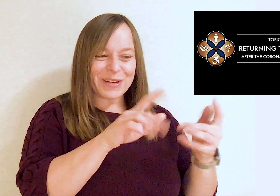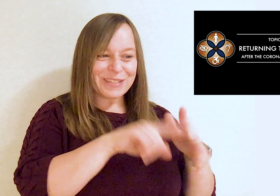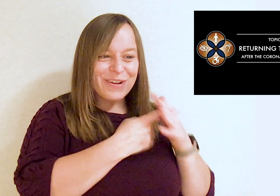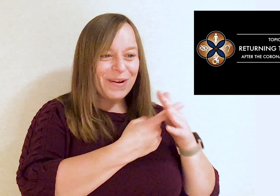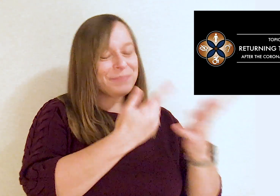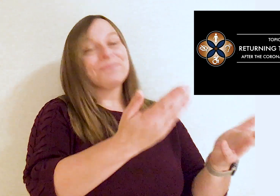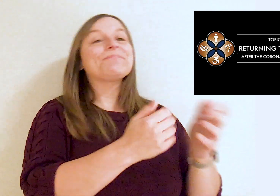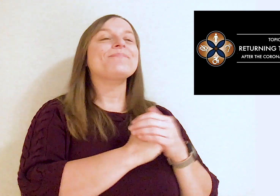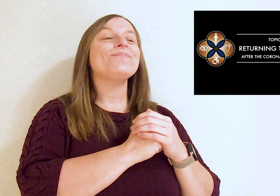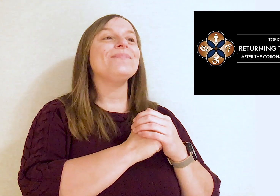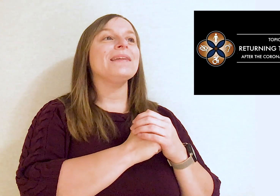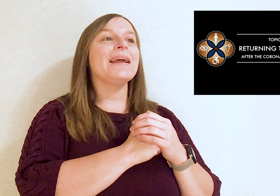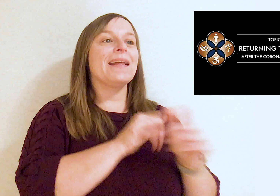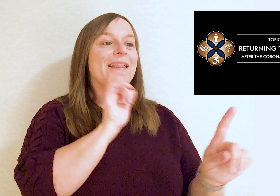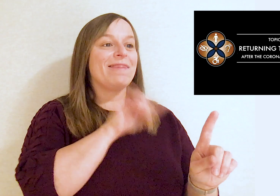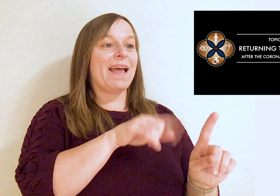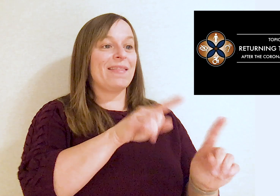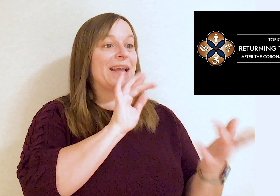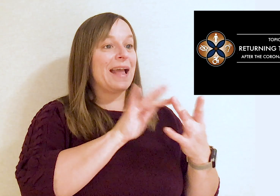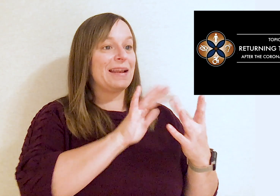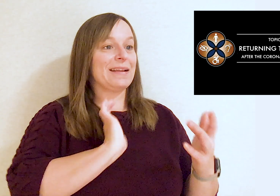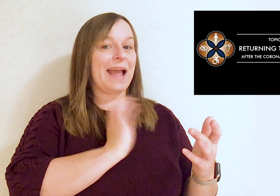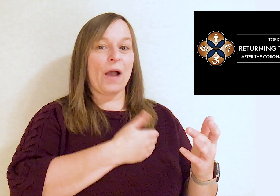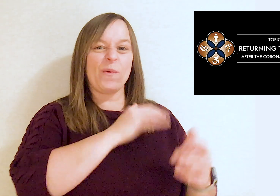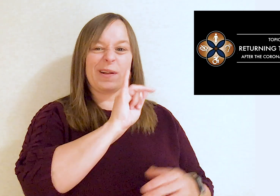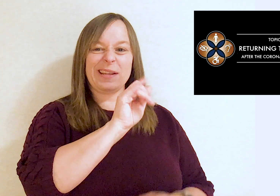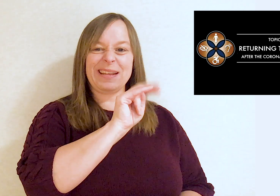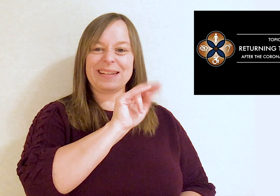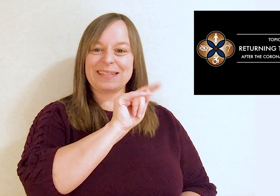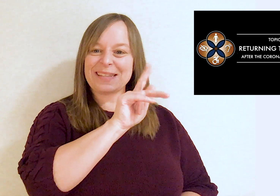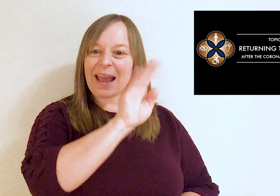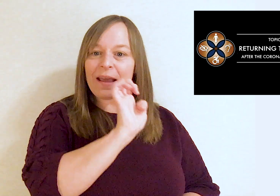the air with you. And that was that they can contact our intake and let them know